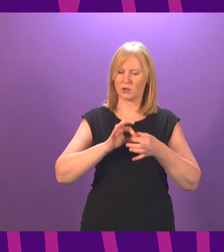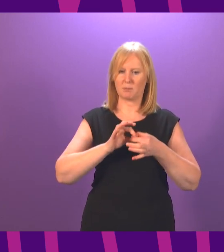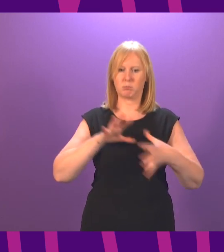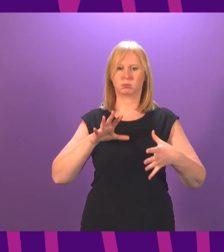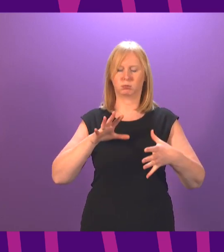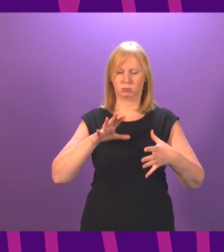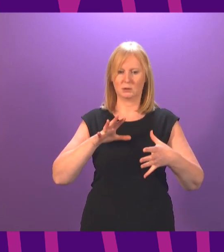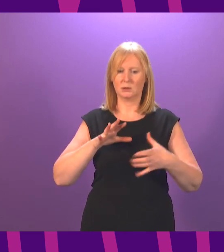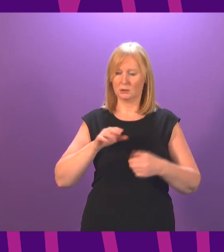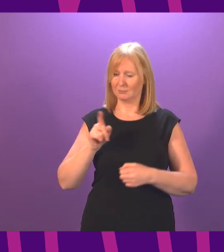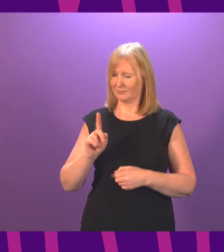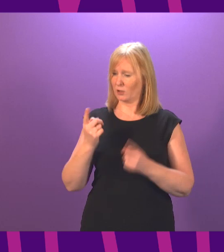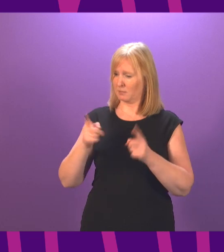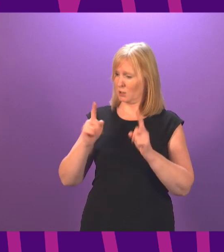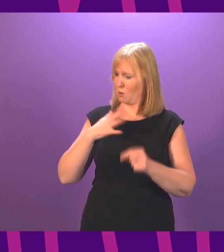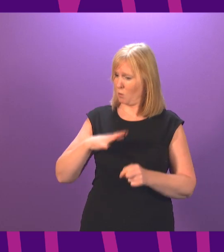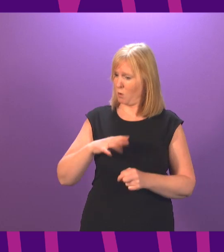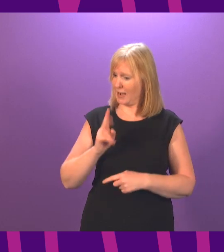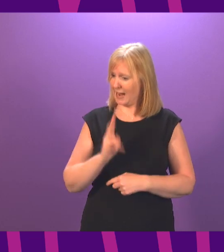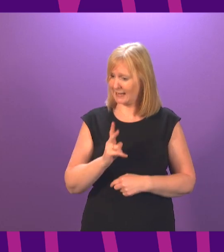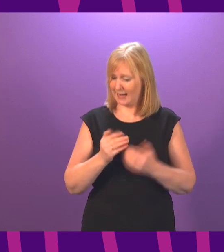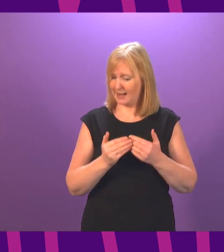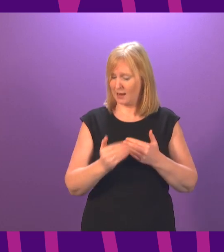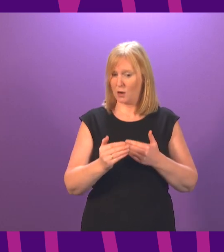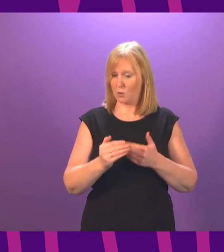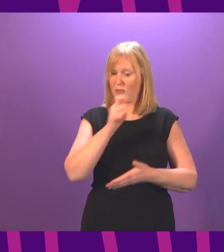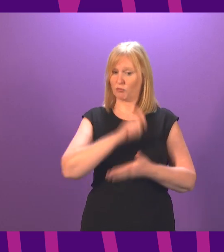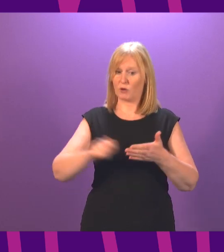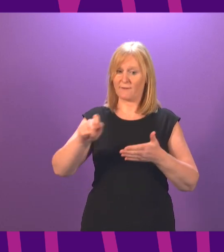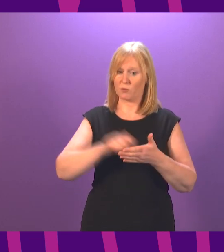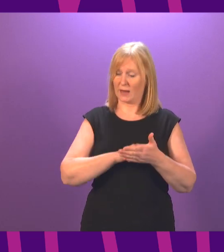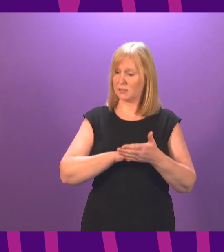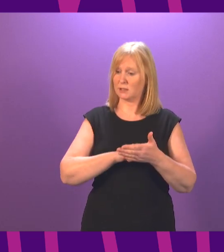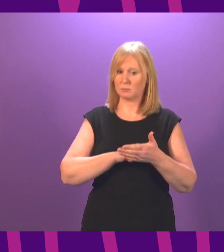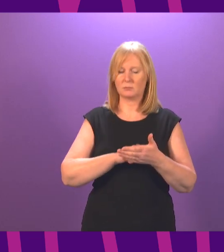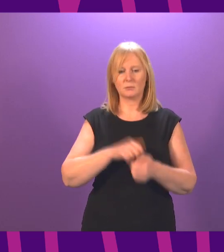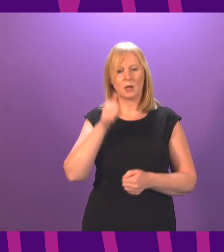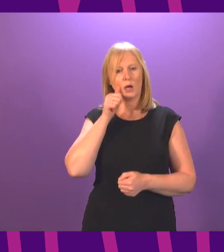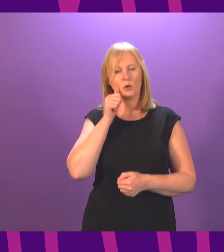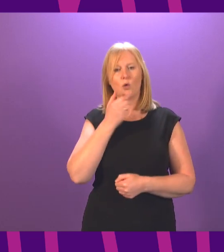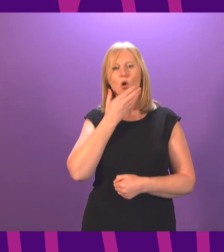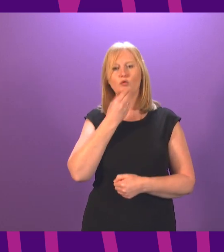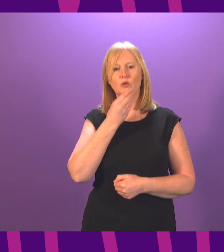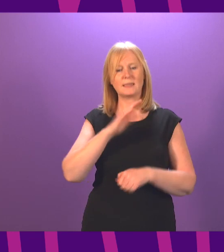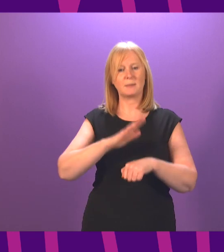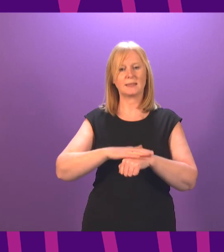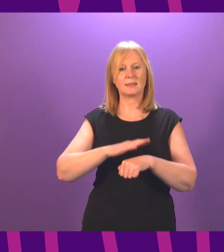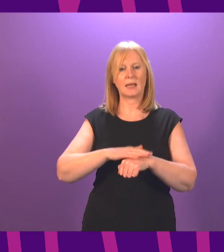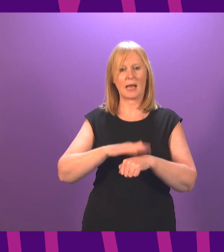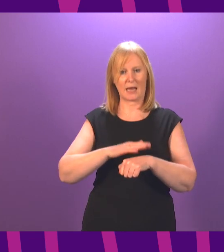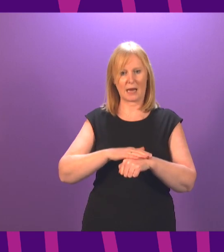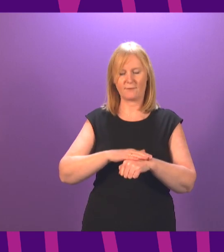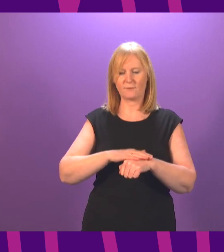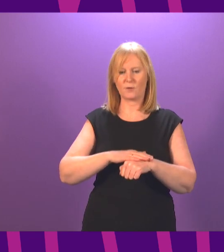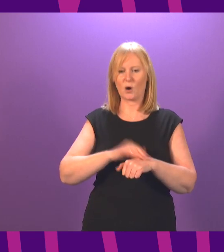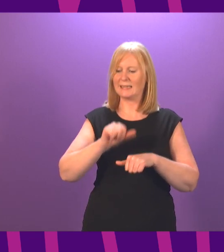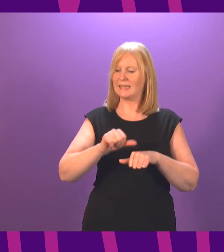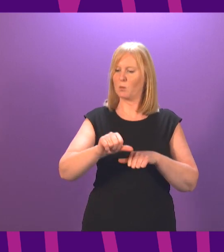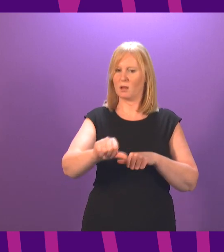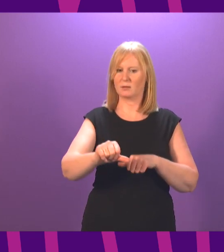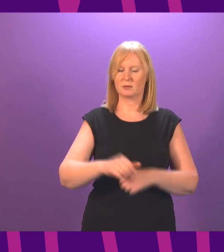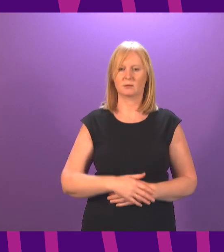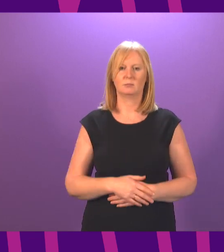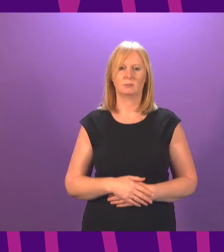repeated the same mistakes with her referendum. Christmas is a time for sequels. We have now